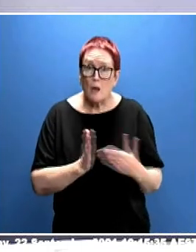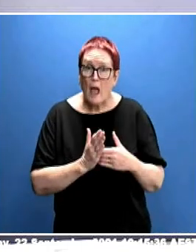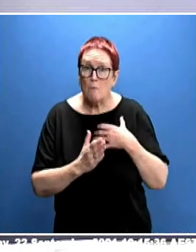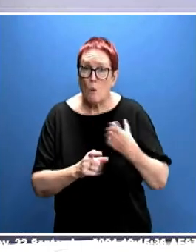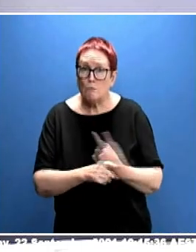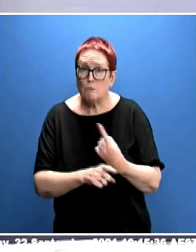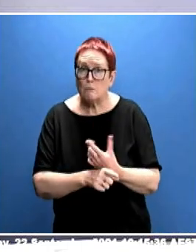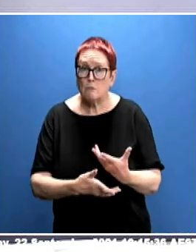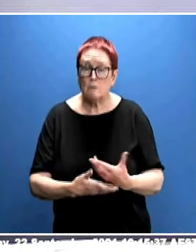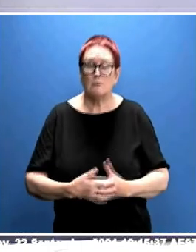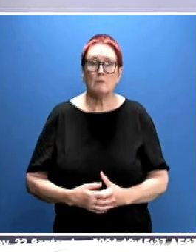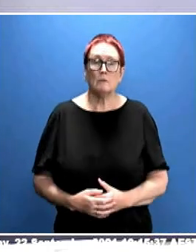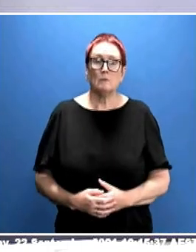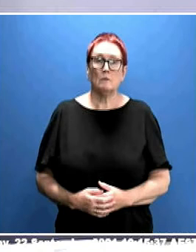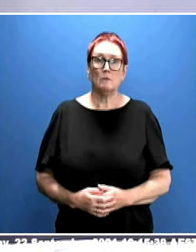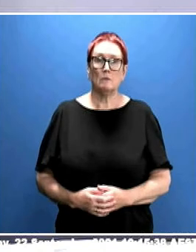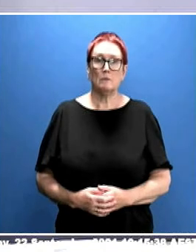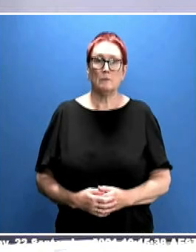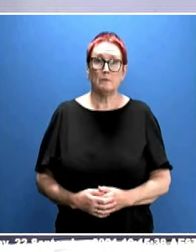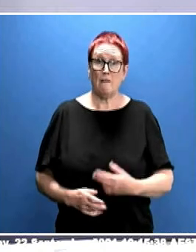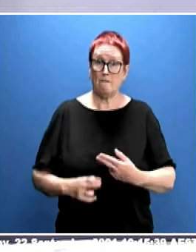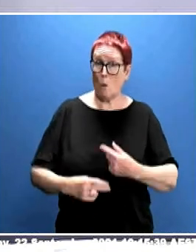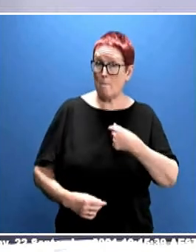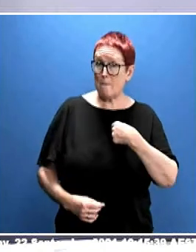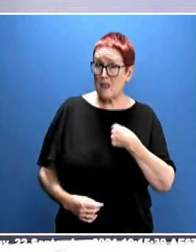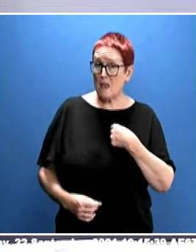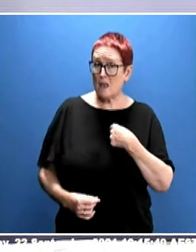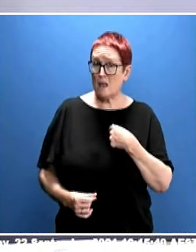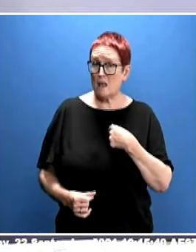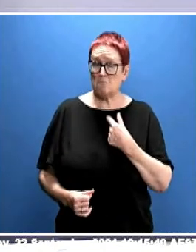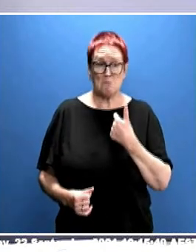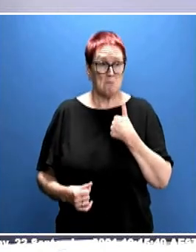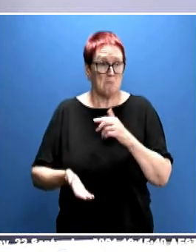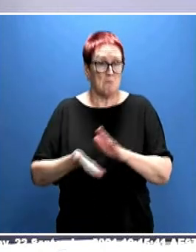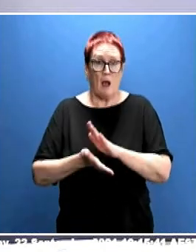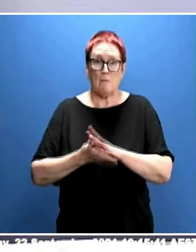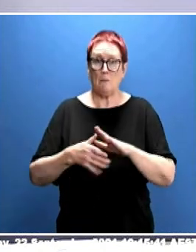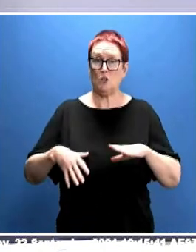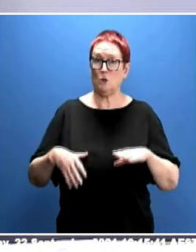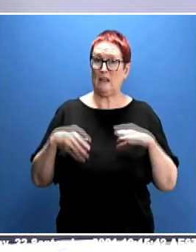against that, but for myself, I would expect that in the circumstances